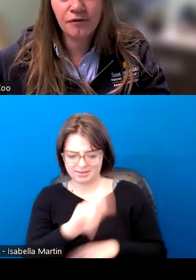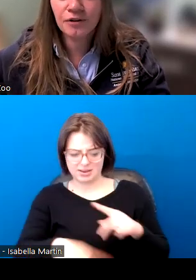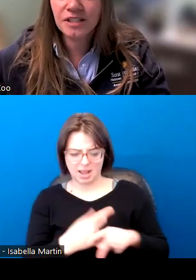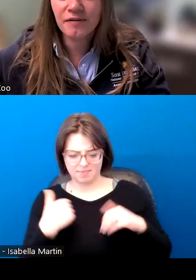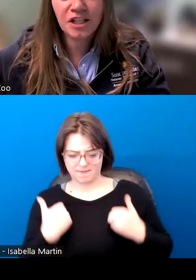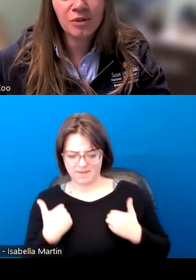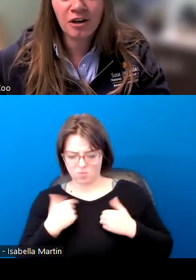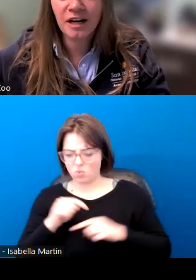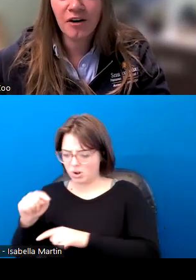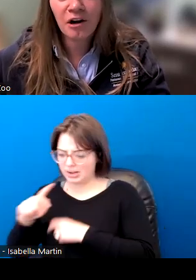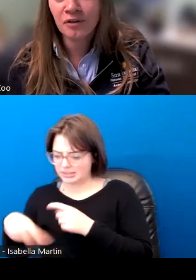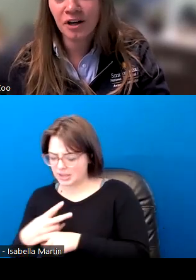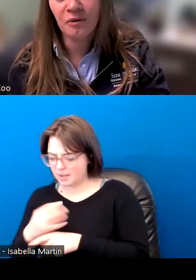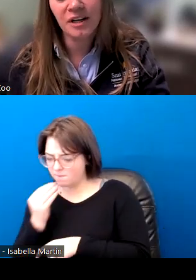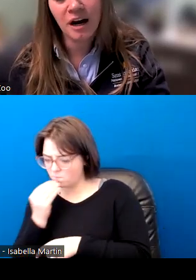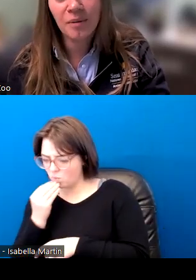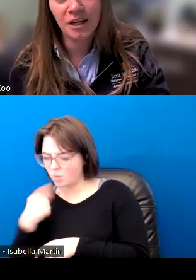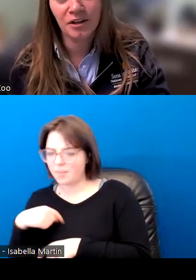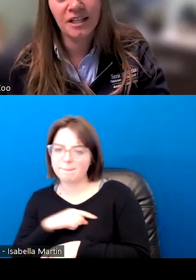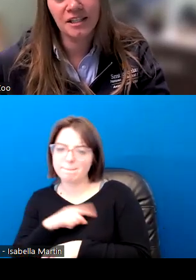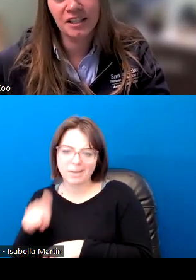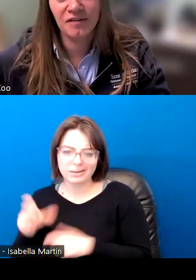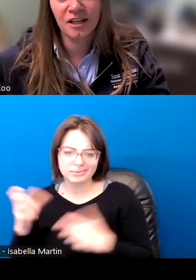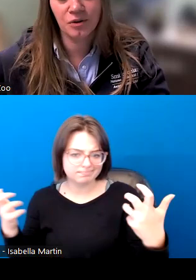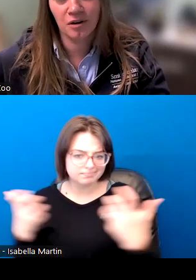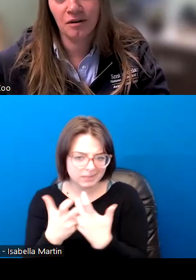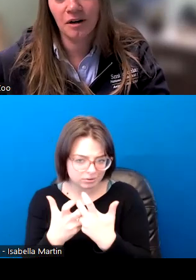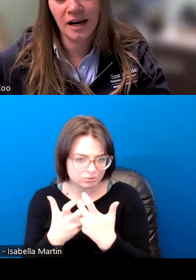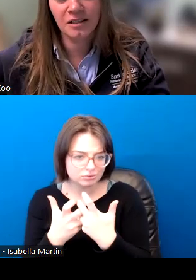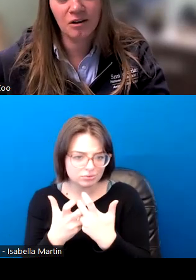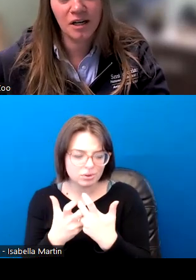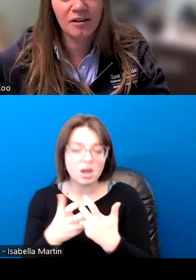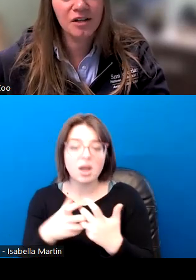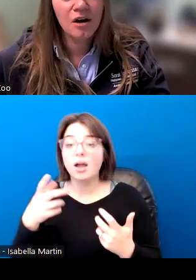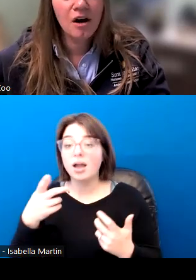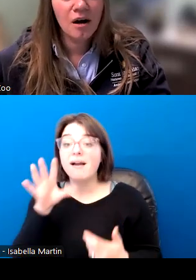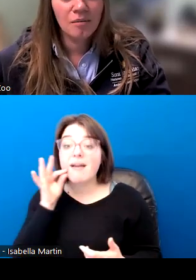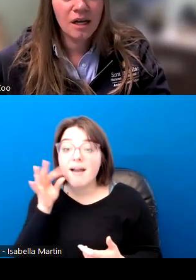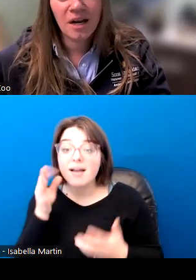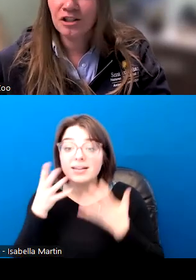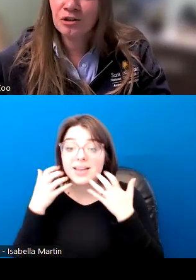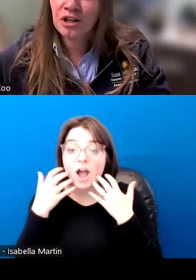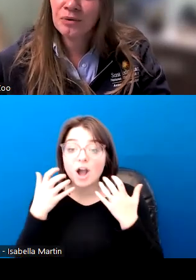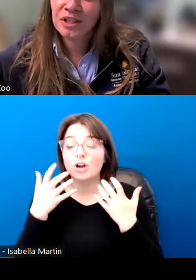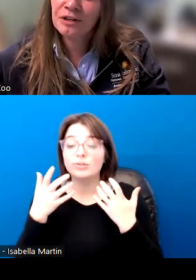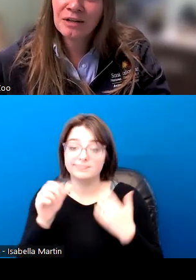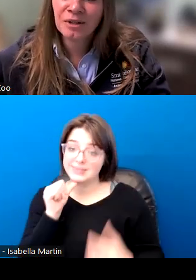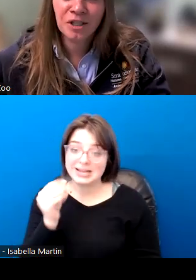fruits and vegetables are and how colorful they are it would not be a good idea to give that to our our cats and our tigers um i'm not actually sure that they would really interact with it